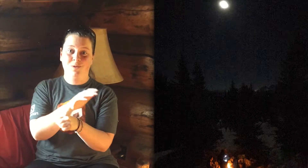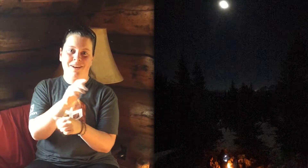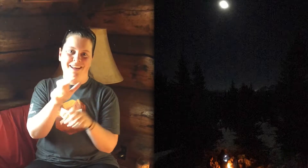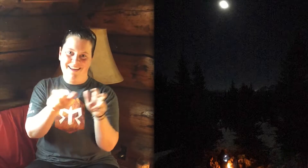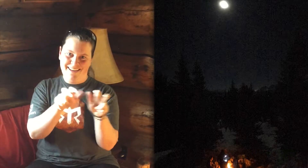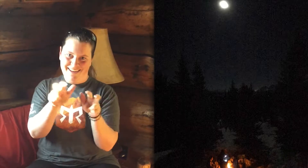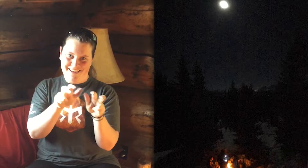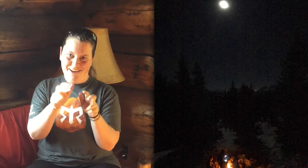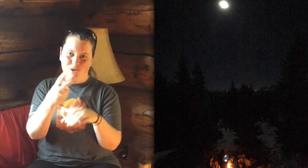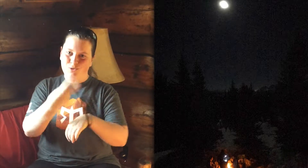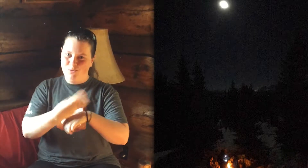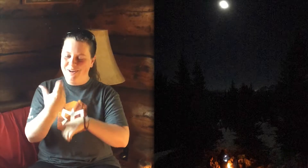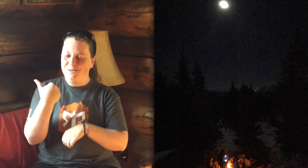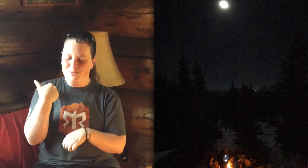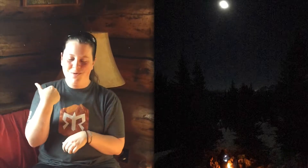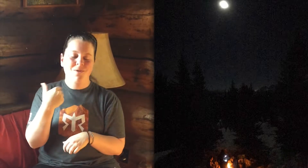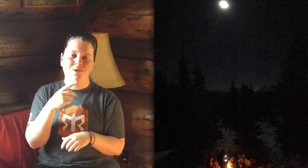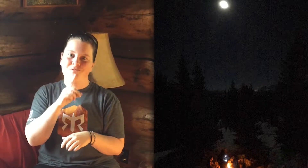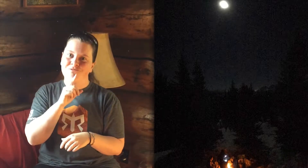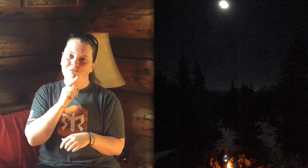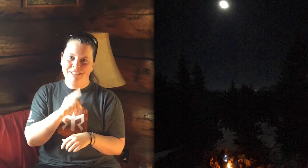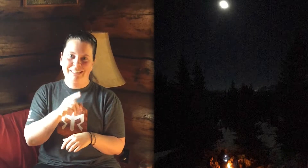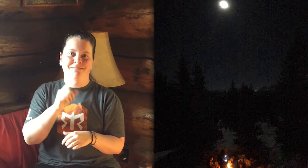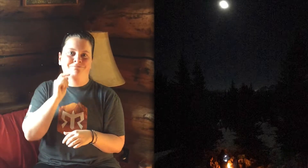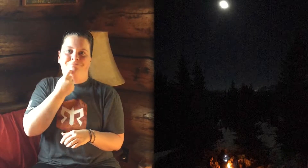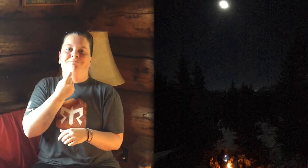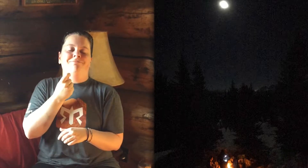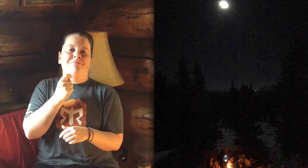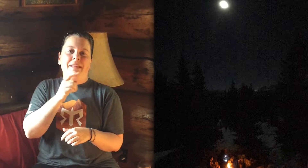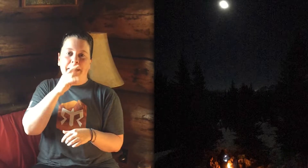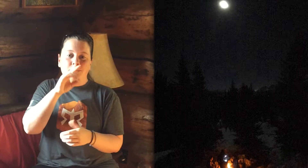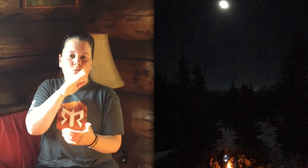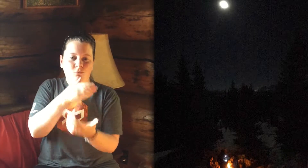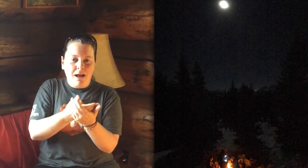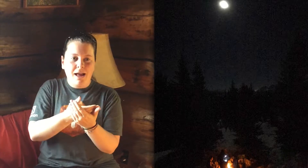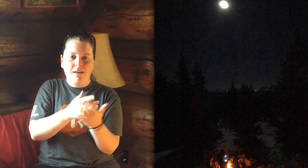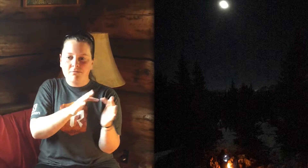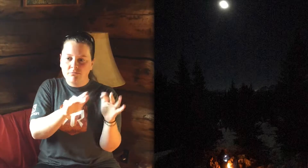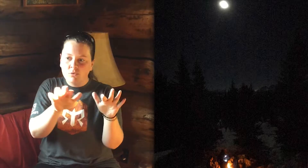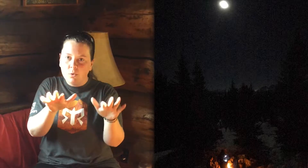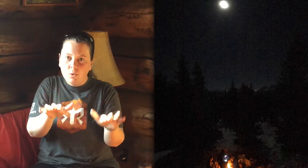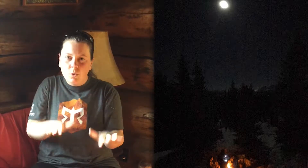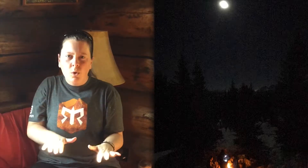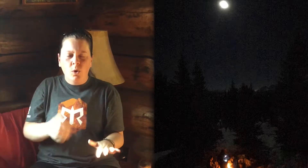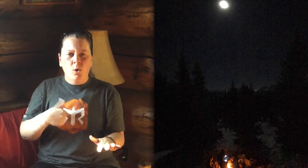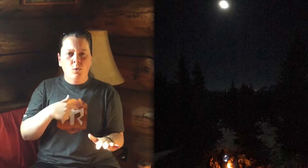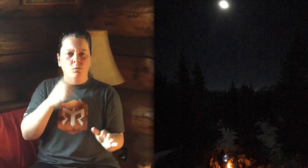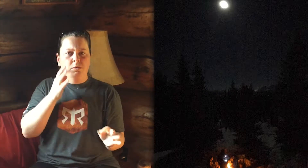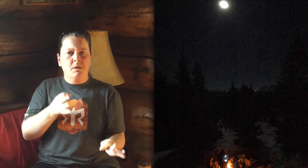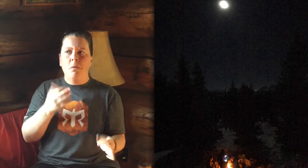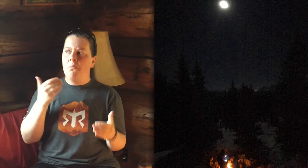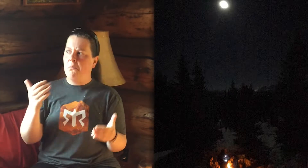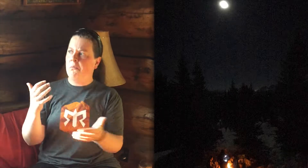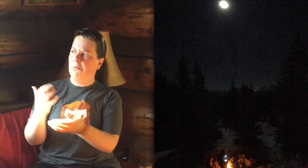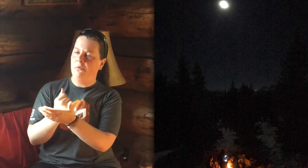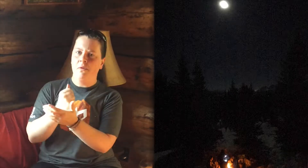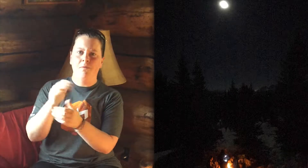I was most impressed with the kids. The students wanted to go on a hike. And we decided to go for a full moon hike just a couple days ago,